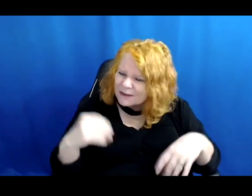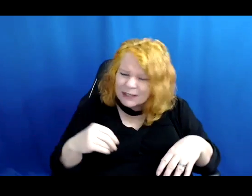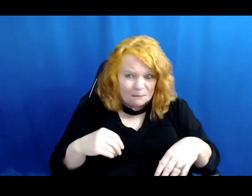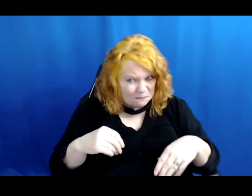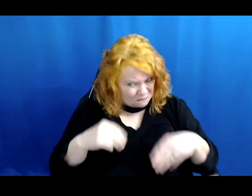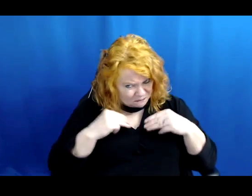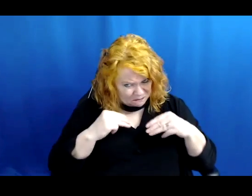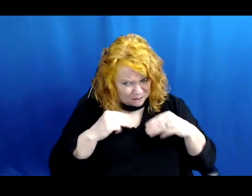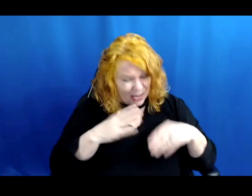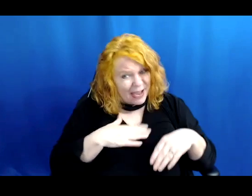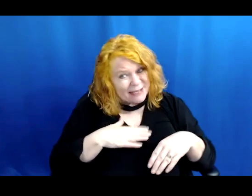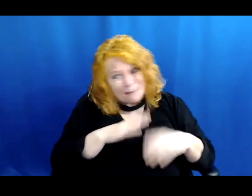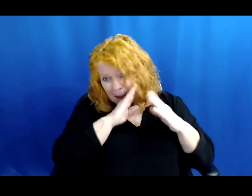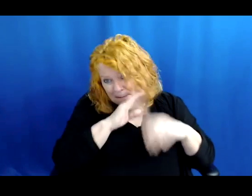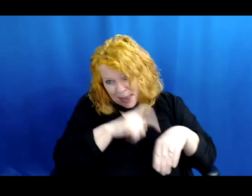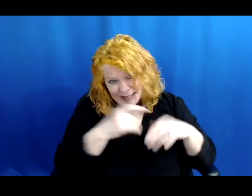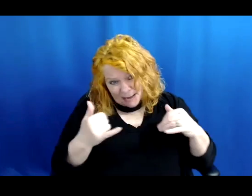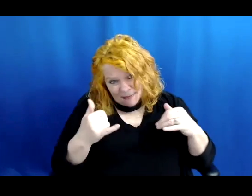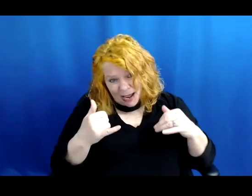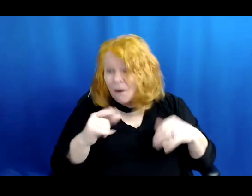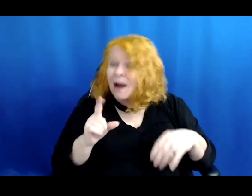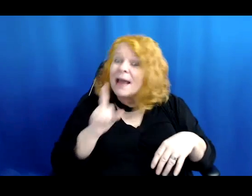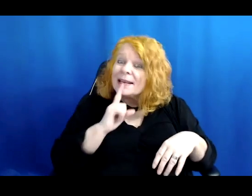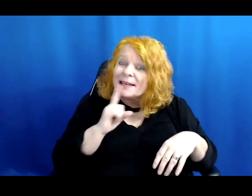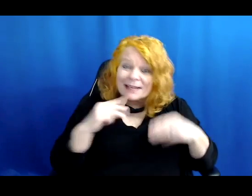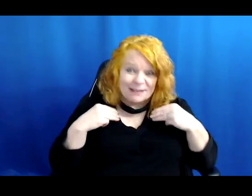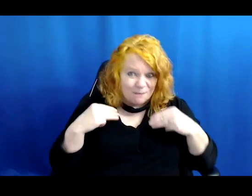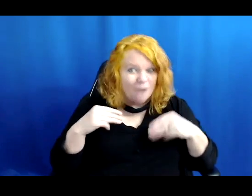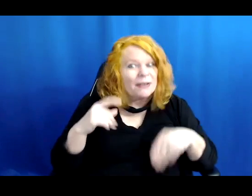Gwyn, It's my bedtime. >> It is! It is your bedtime! I have let you